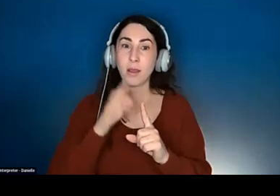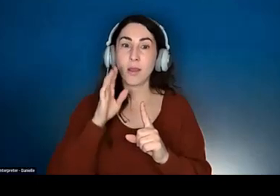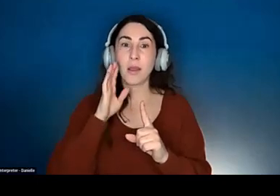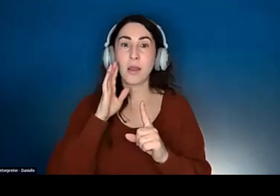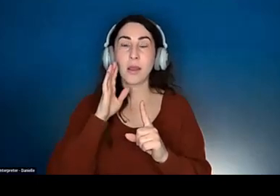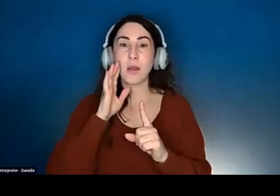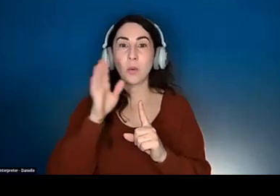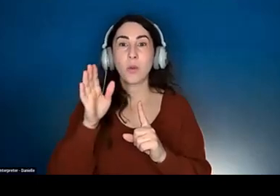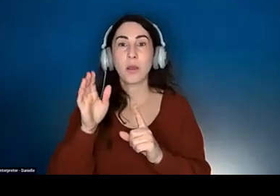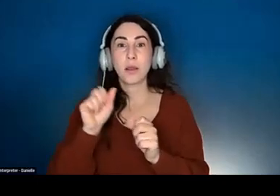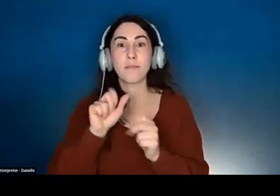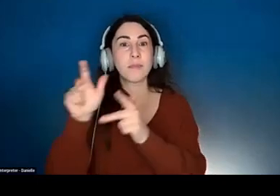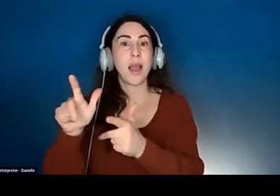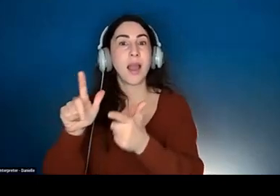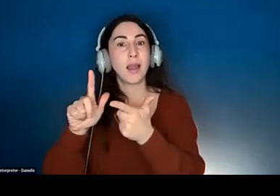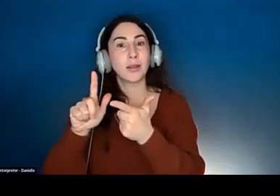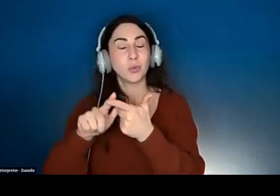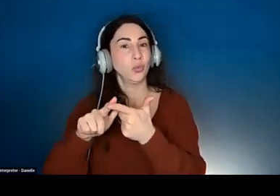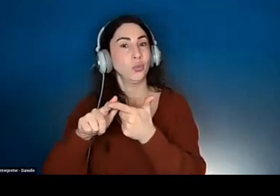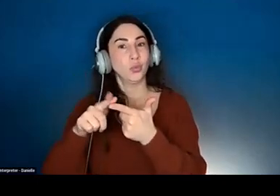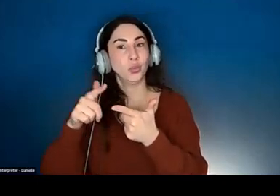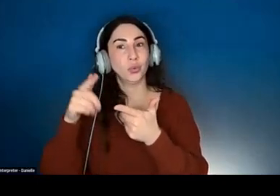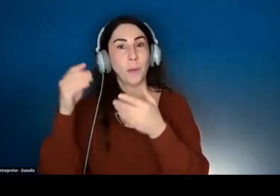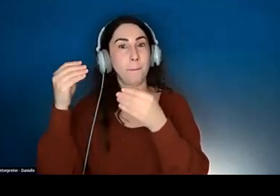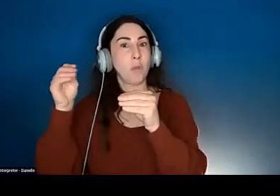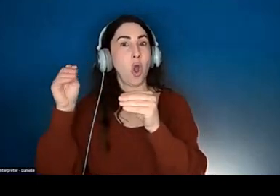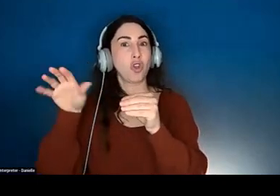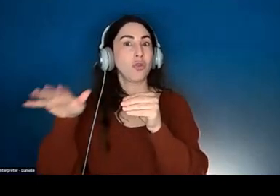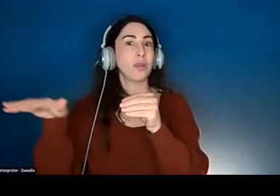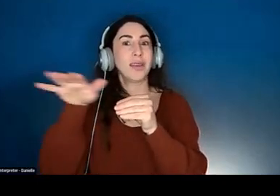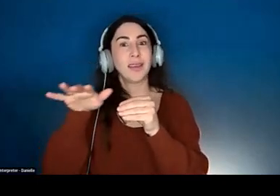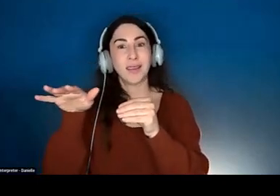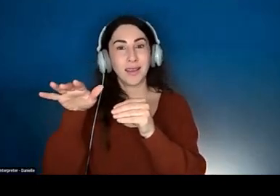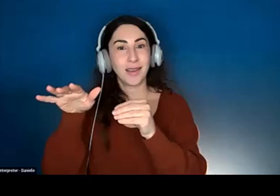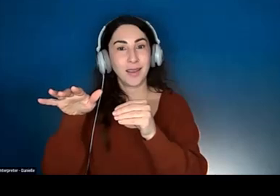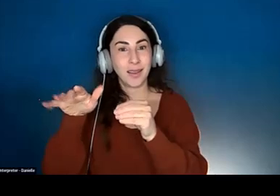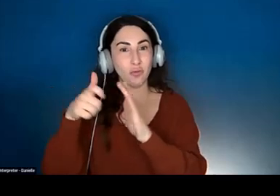This left her facing almost a $9000